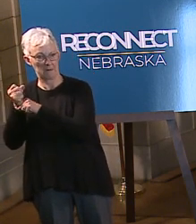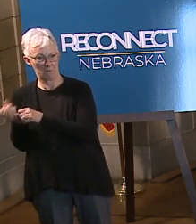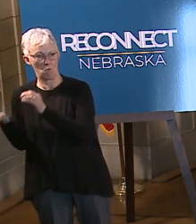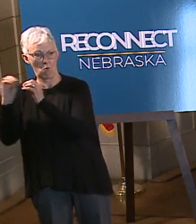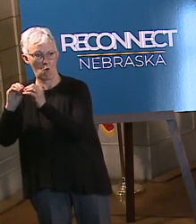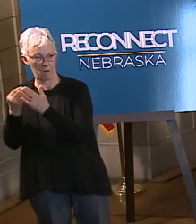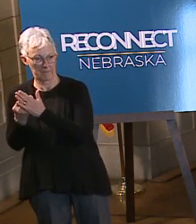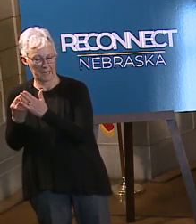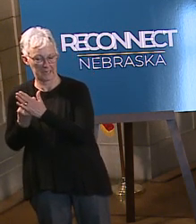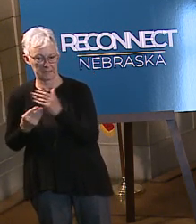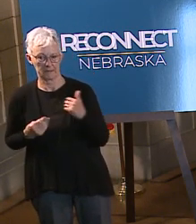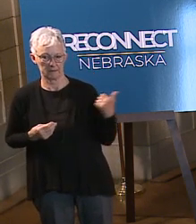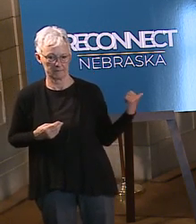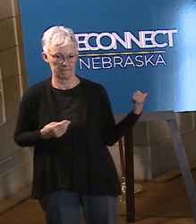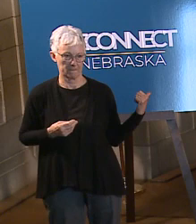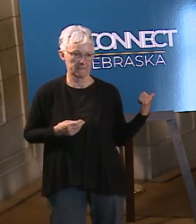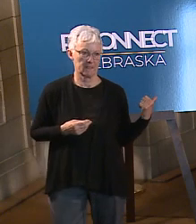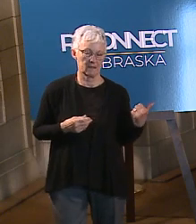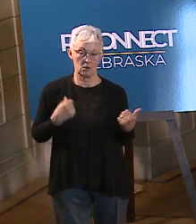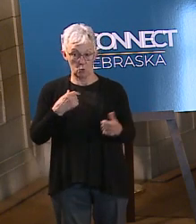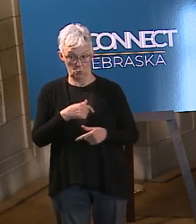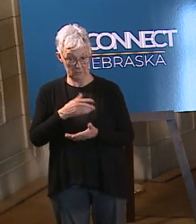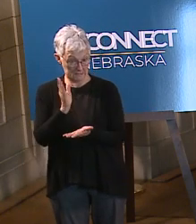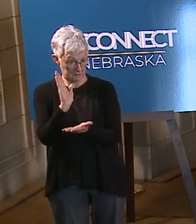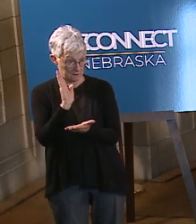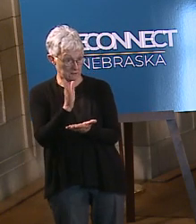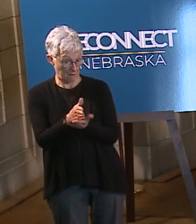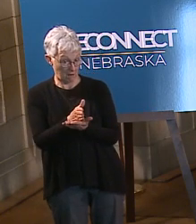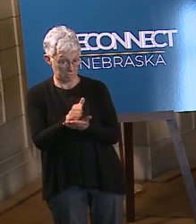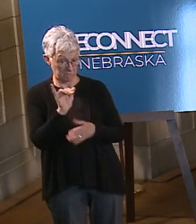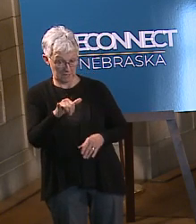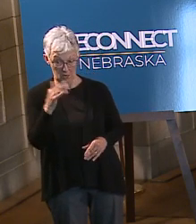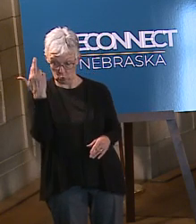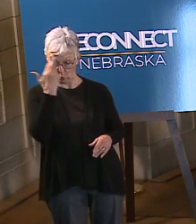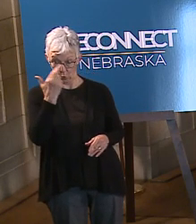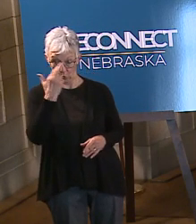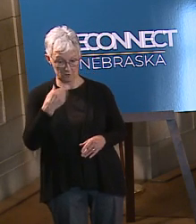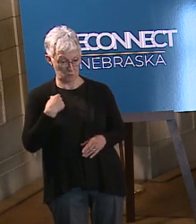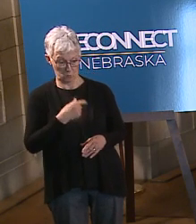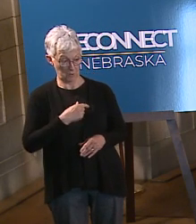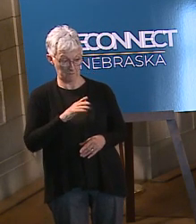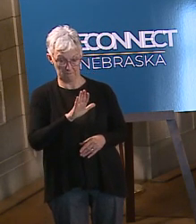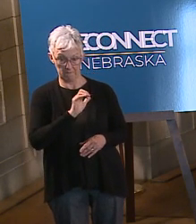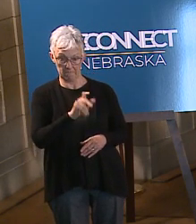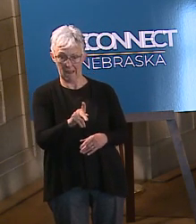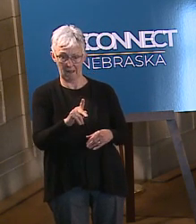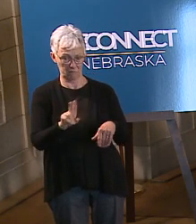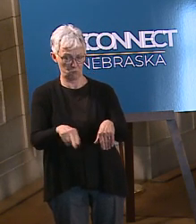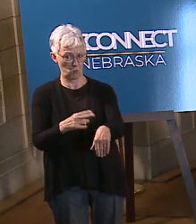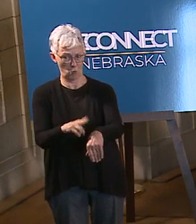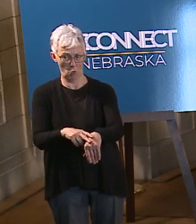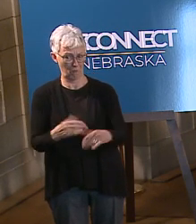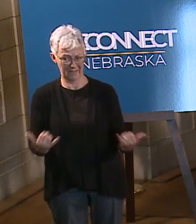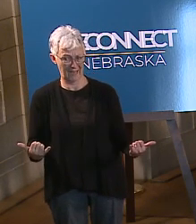WAS, WHY SHOULD WE, OR WHY ARE WE DISCONTINUING THE 300 A WEEK